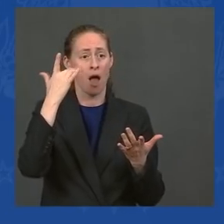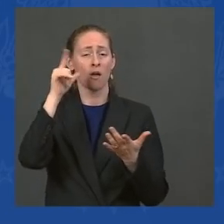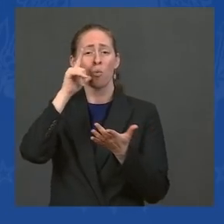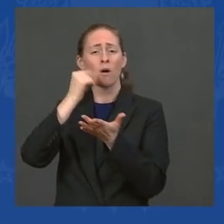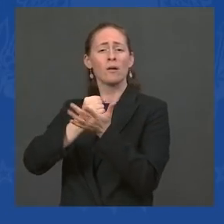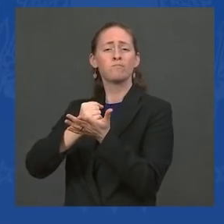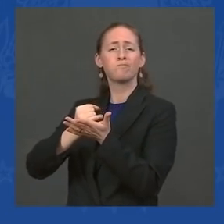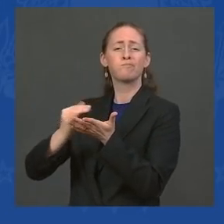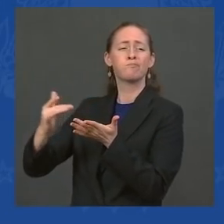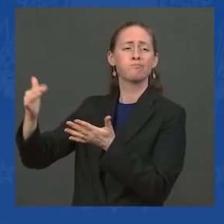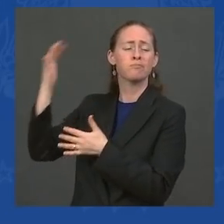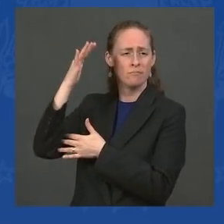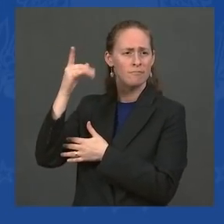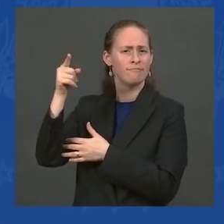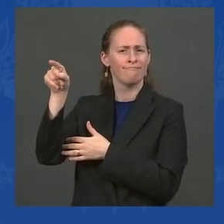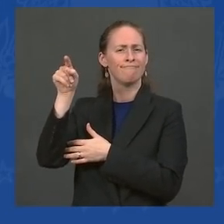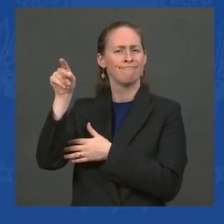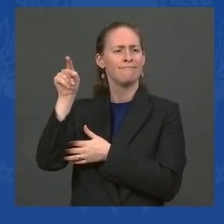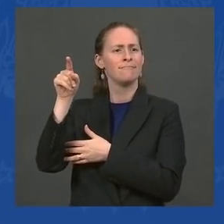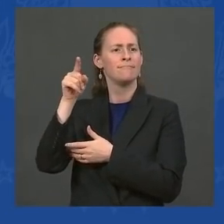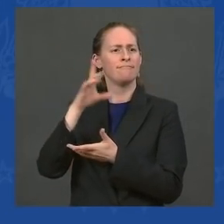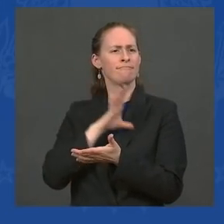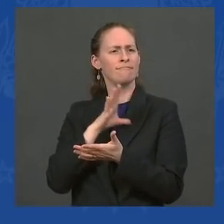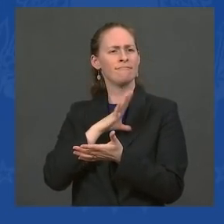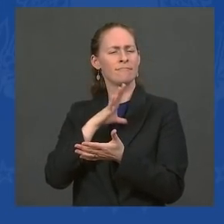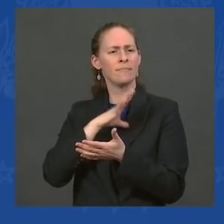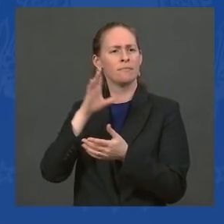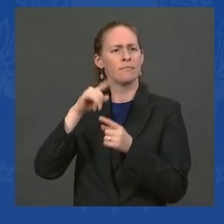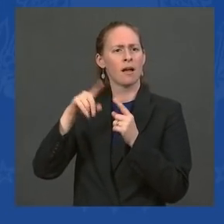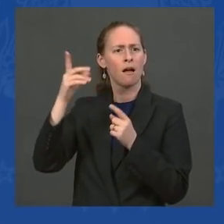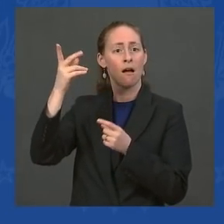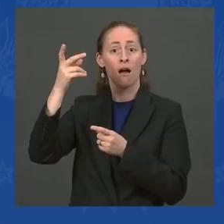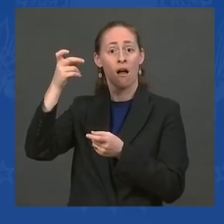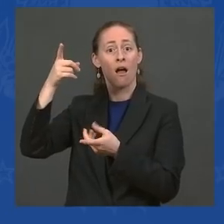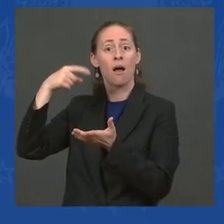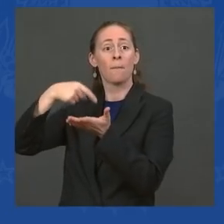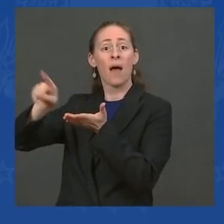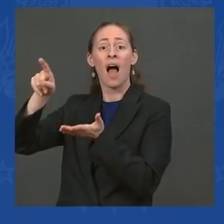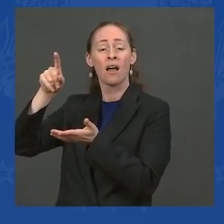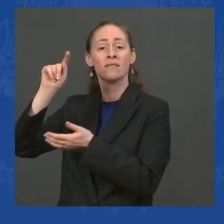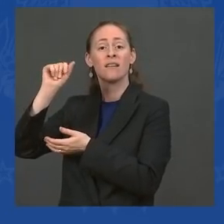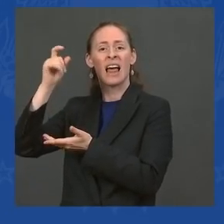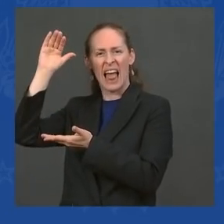than a schoolteacher and a firefighter, a couple. So -- and that's what's happening now.